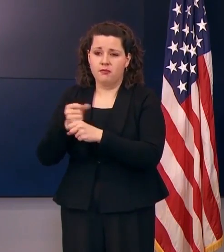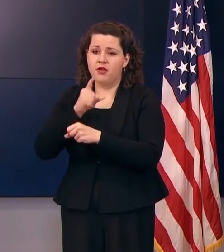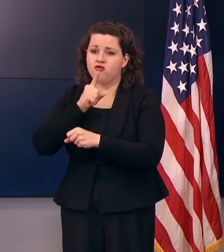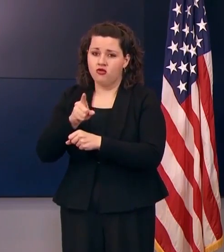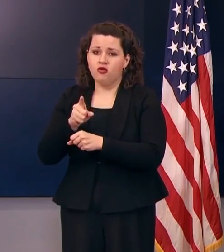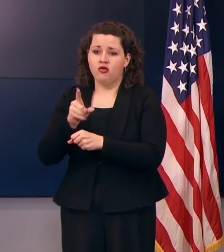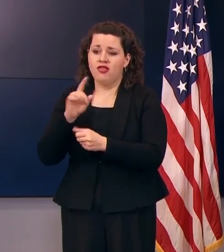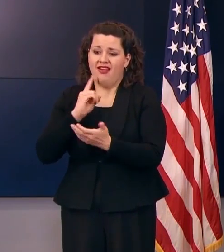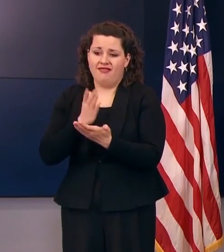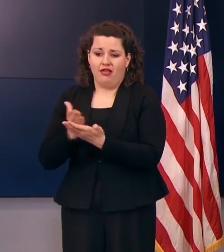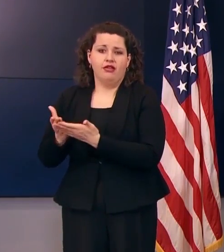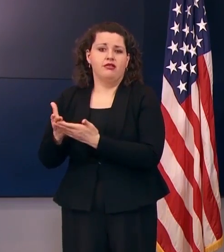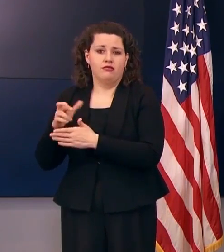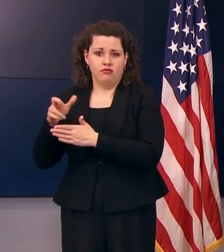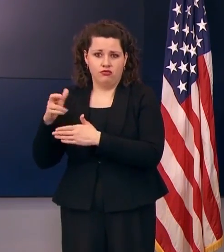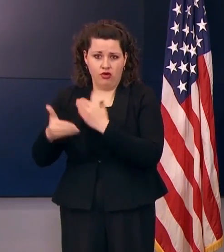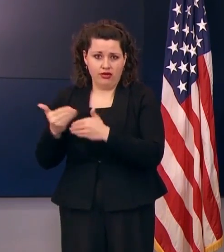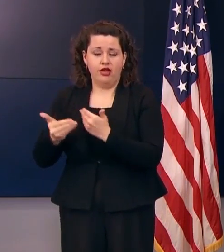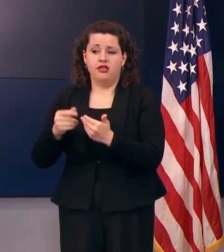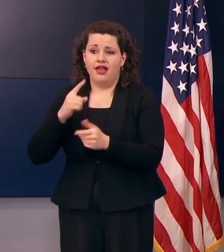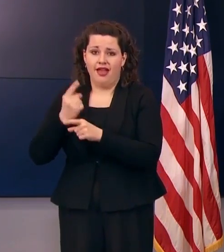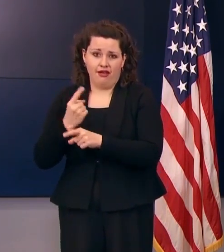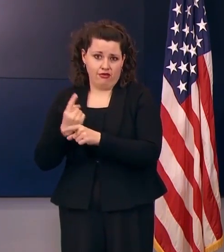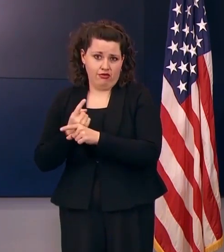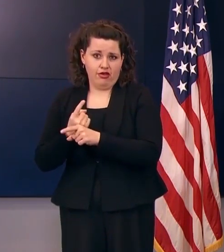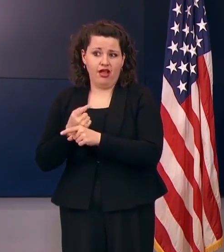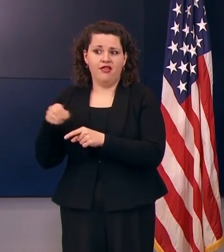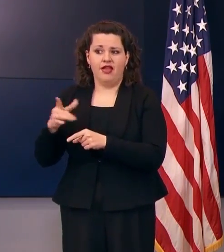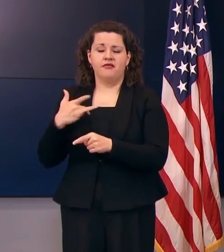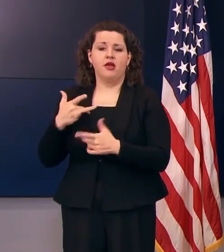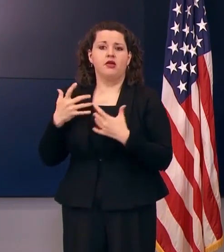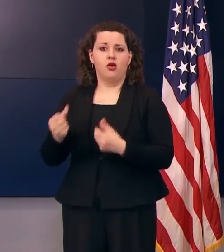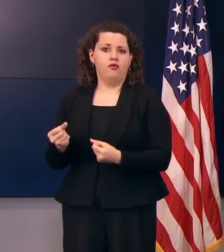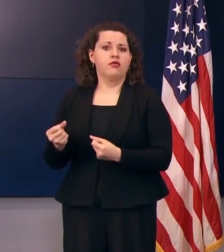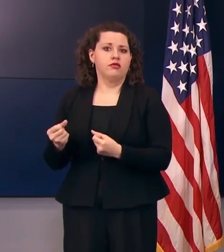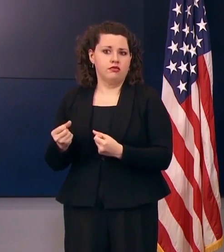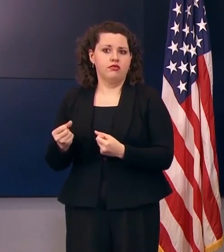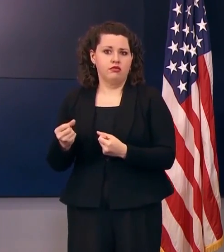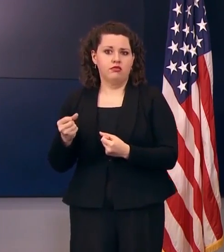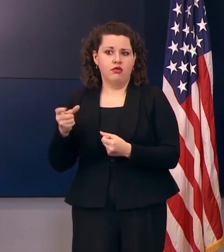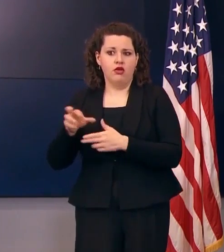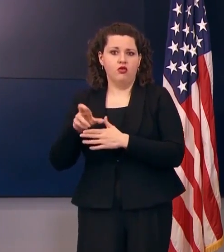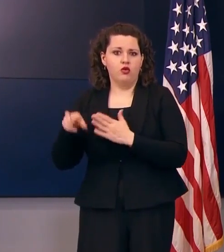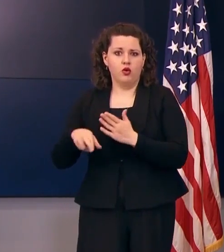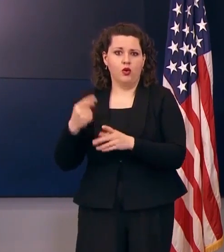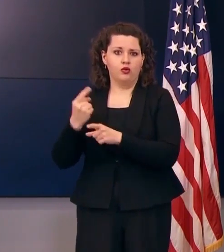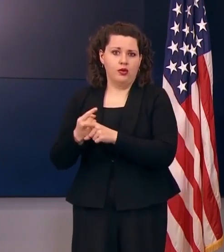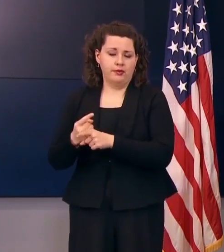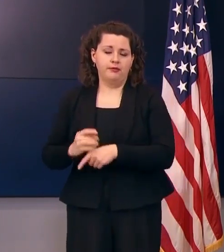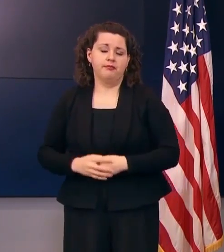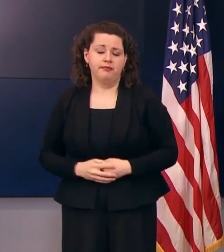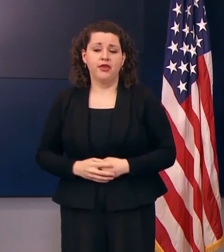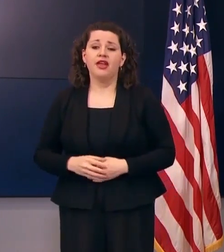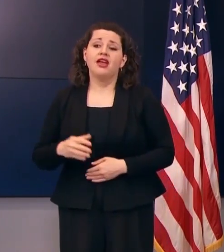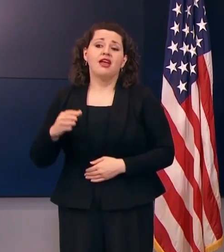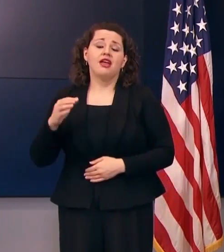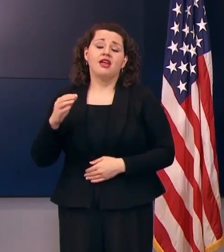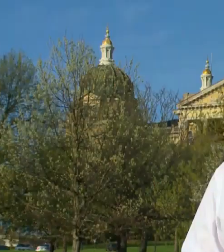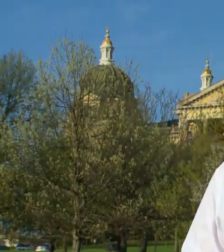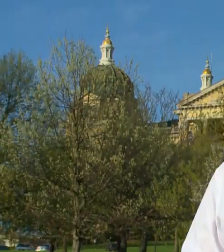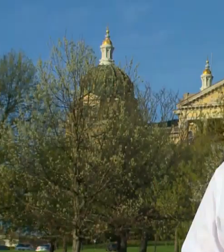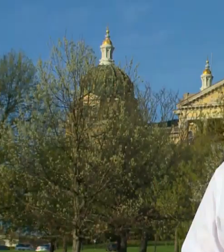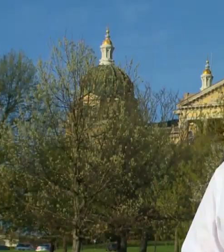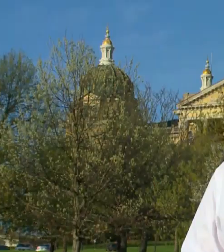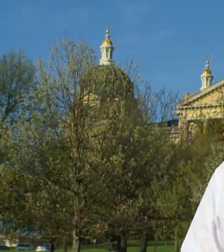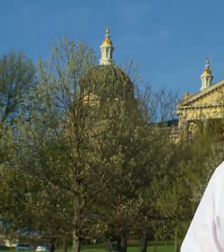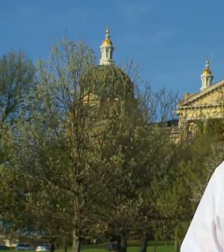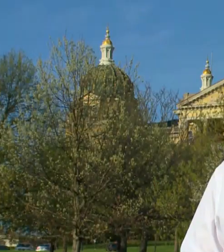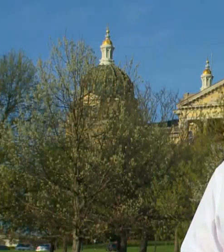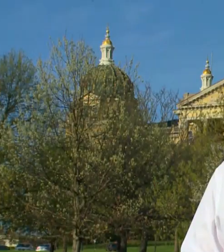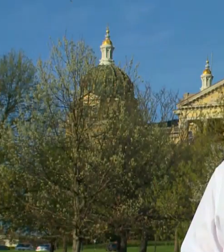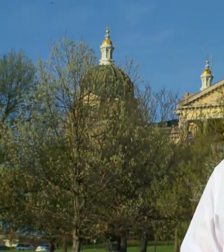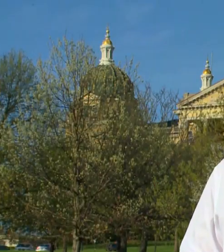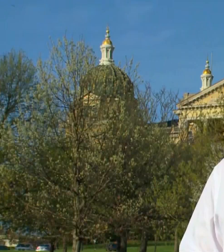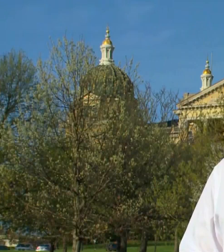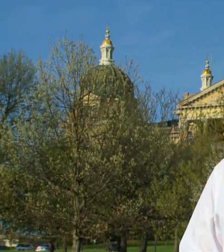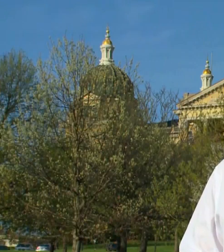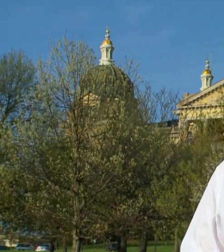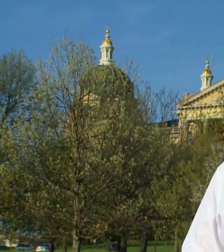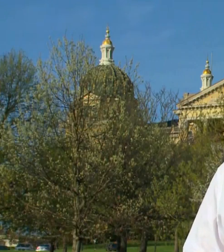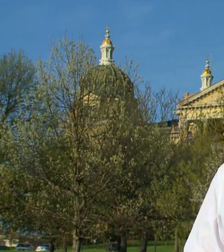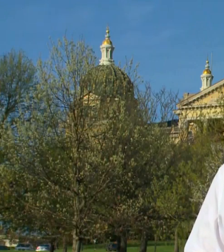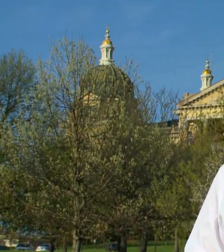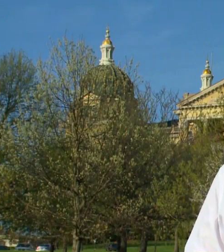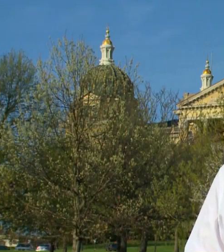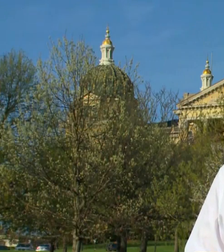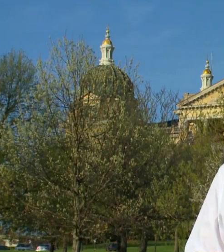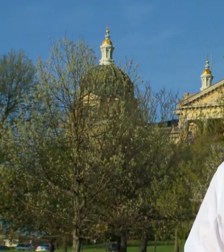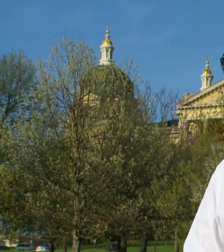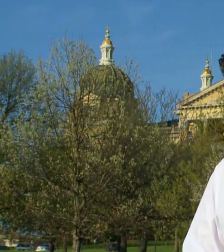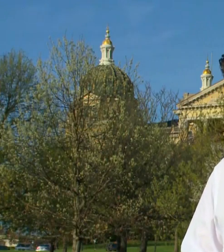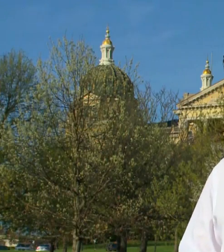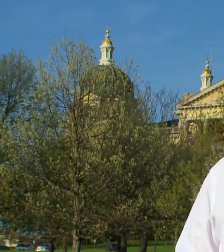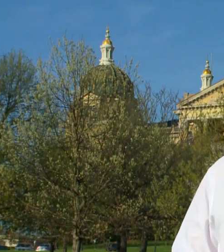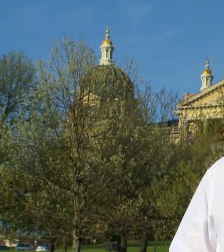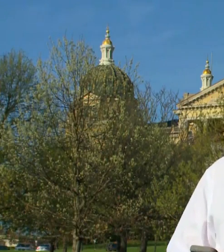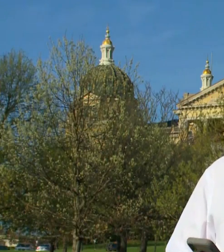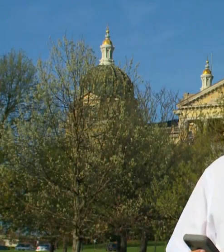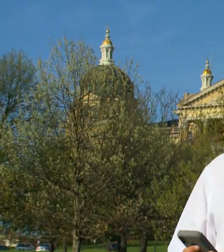THEY’RE TAKING EVERY MEASURE EVERY STEP THEY CAN TO MAKE SURE THEY ARE DOING THE VALIDATION PROCESS ACCURATELY AND THEY CAN FEEL CONFIDENT IN THE RESULTS THEY REPORT OUT TO IOWANS.